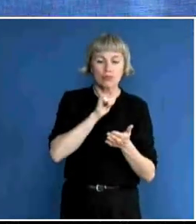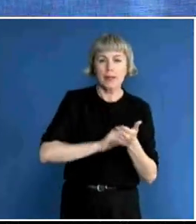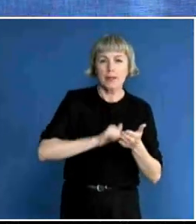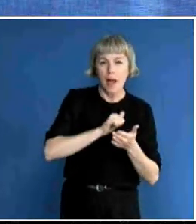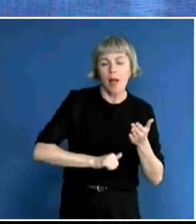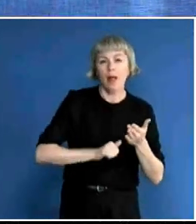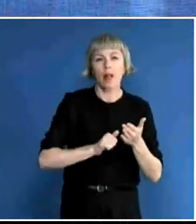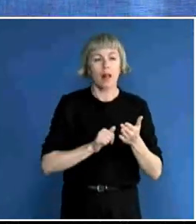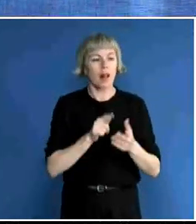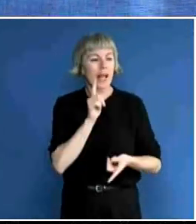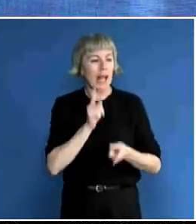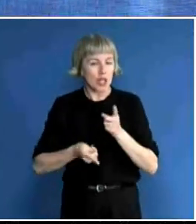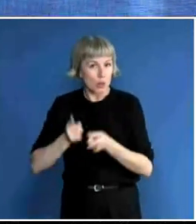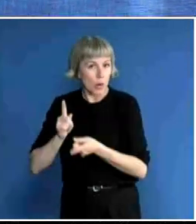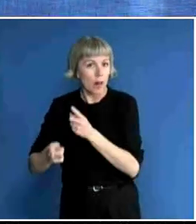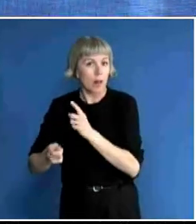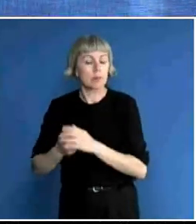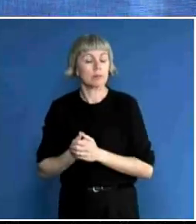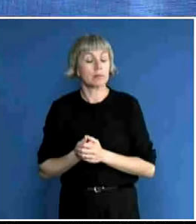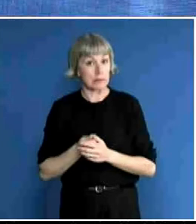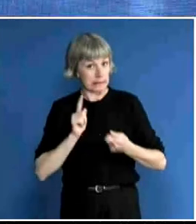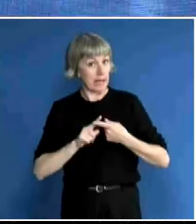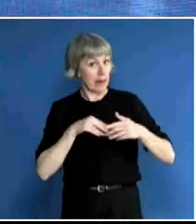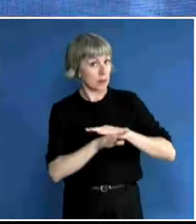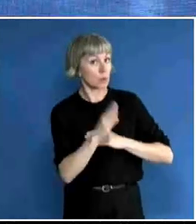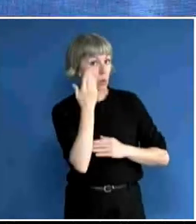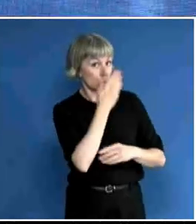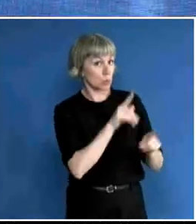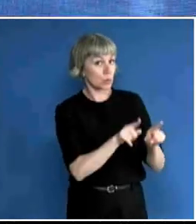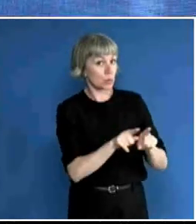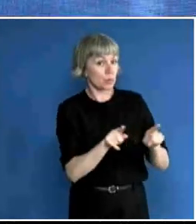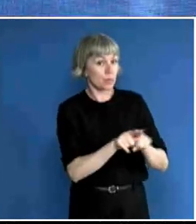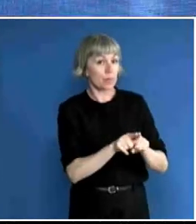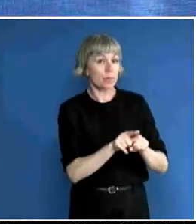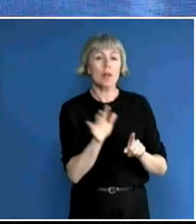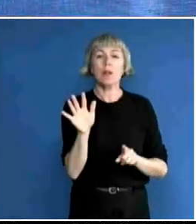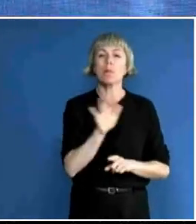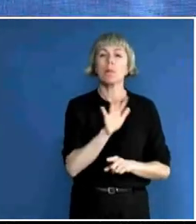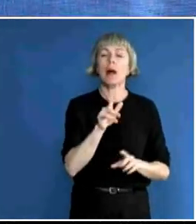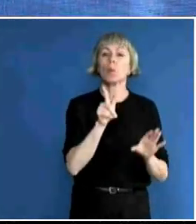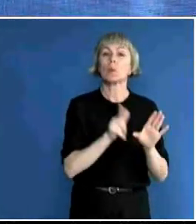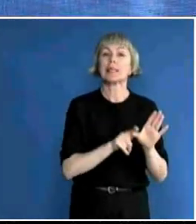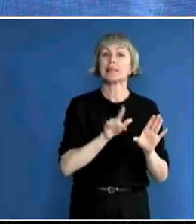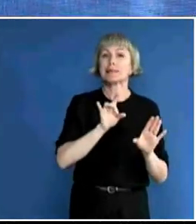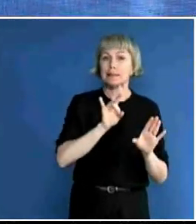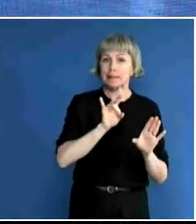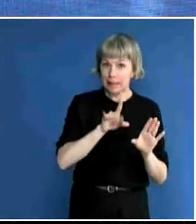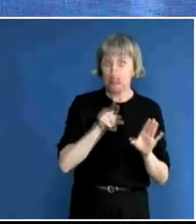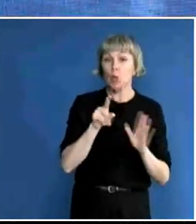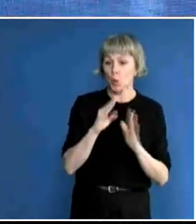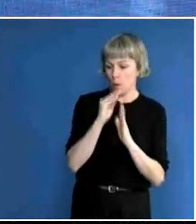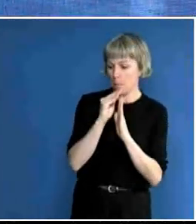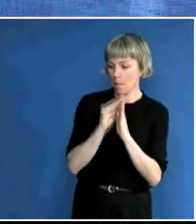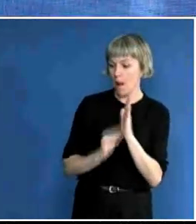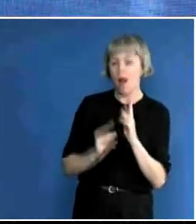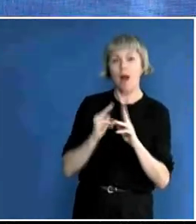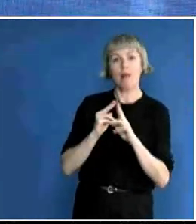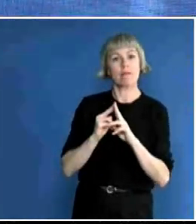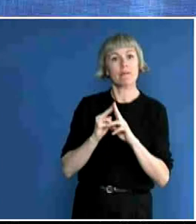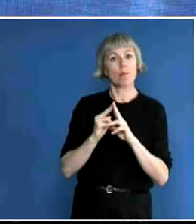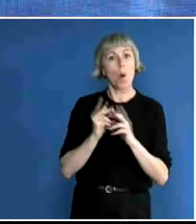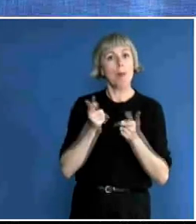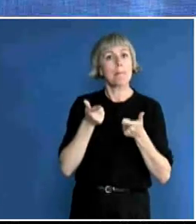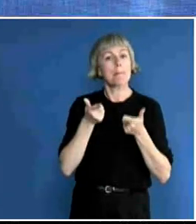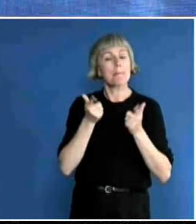And in around year 10, you applied for a management trainee job in a restaurant, and